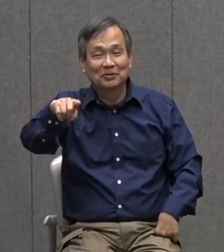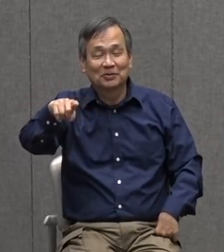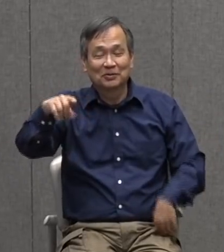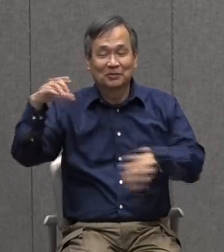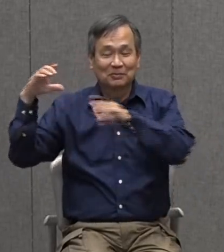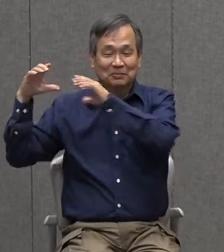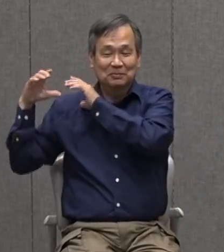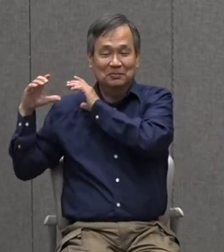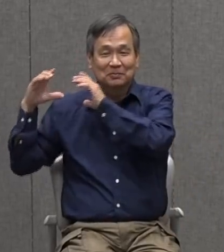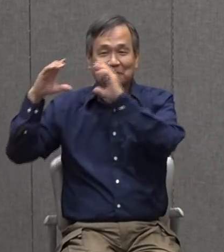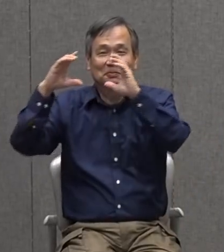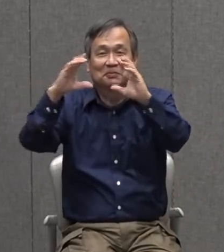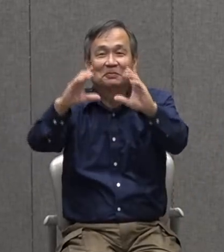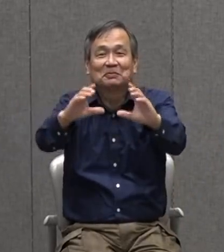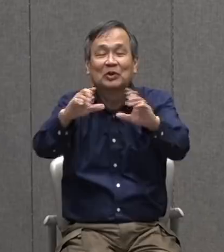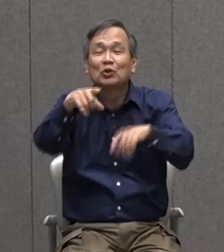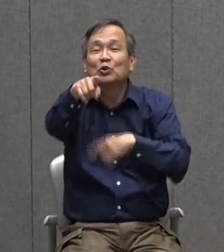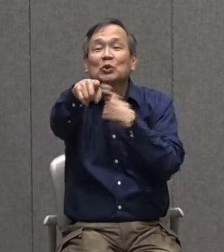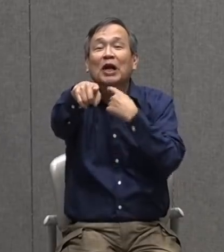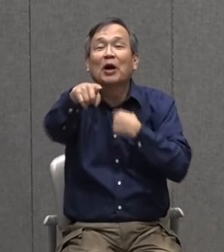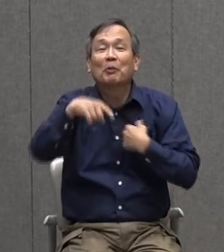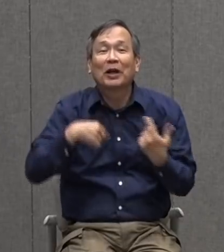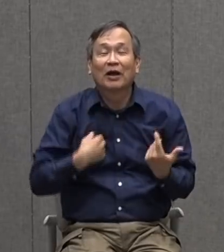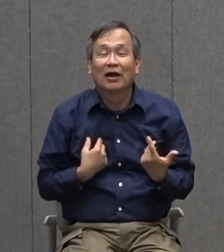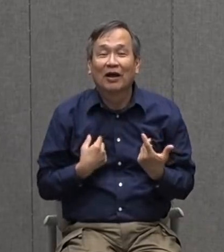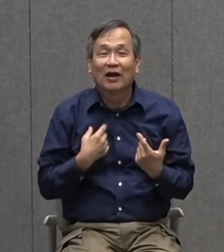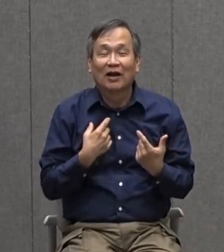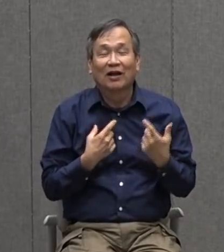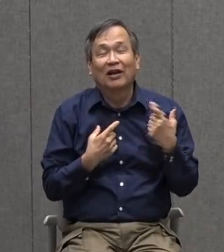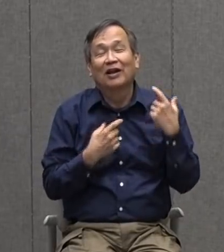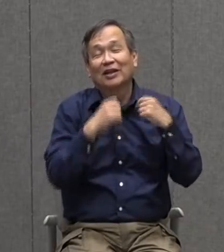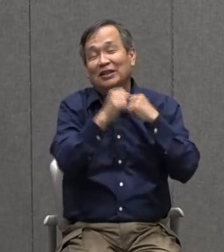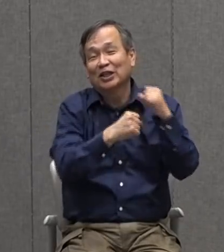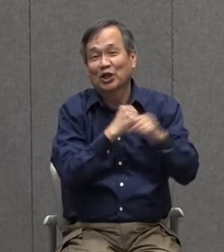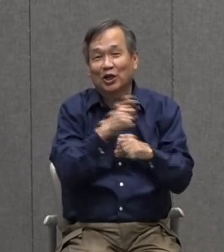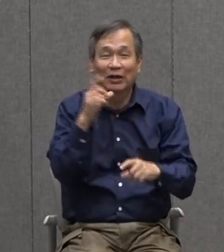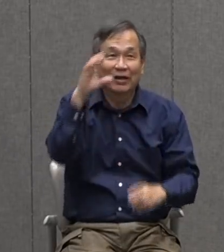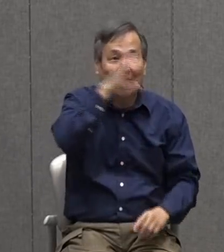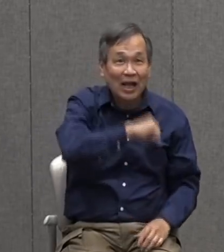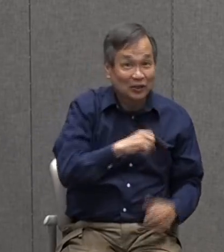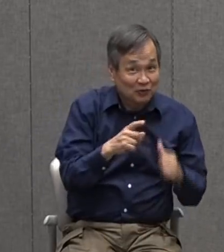and see if any of your estimates were correct, your 50 your 60, your hundred your million,